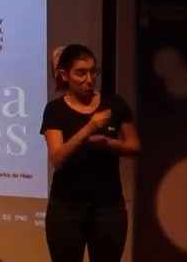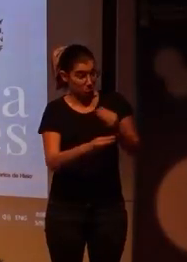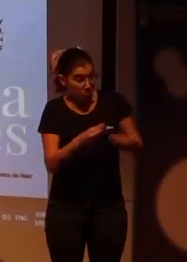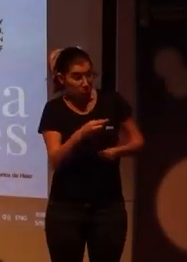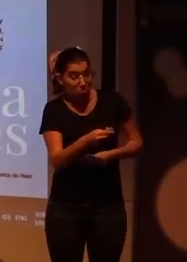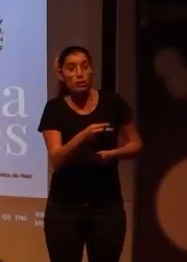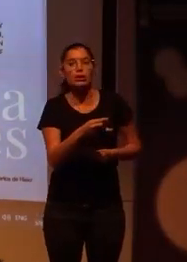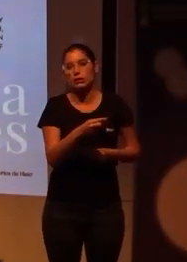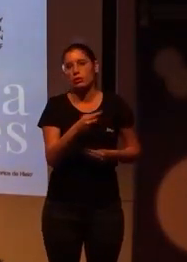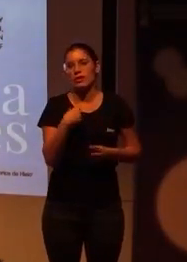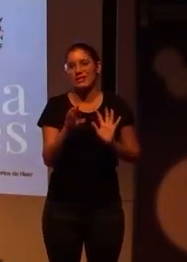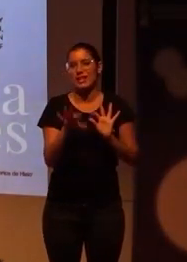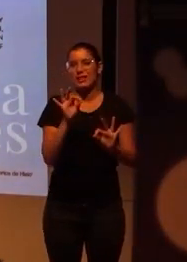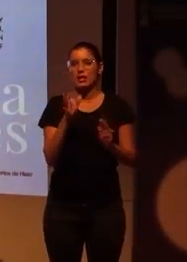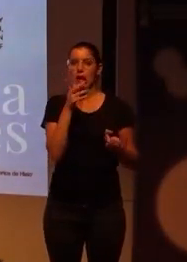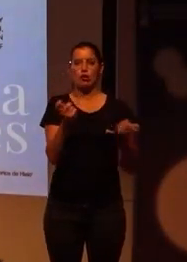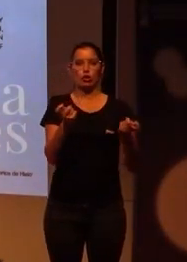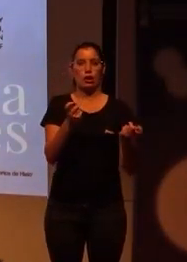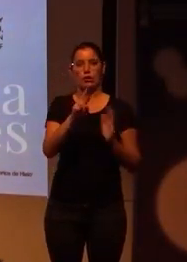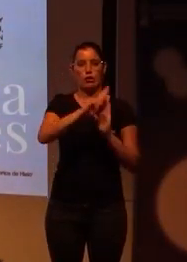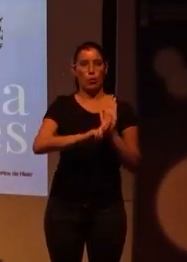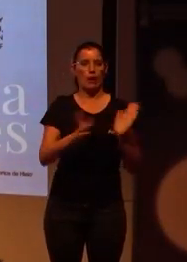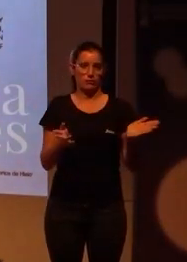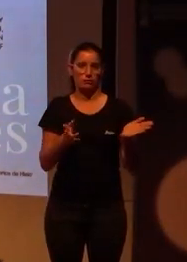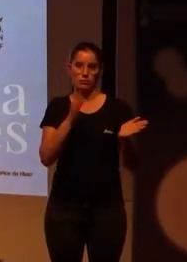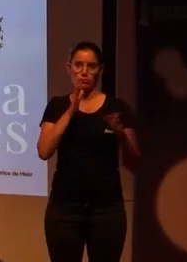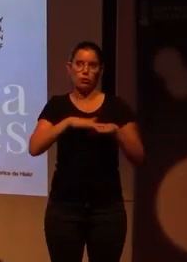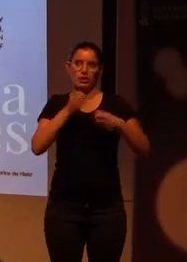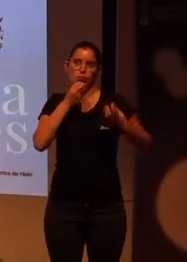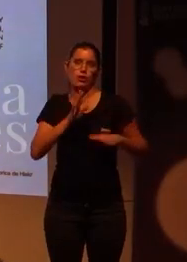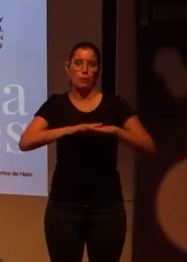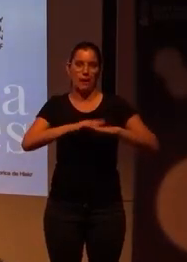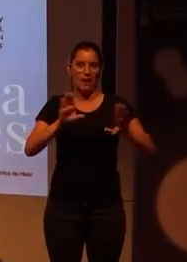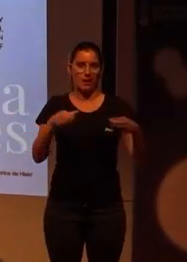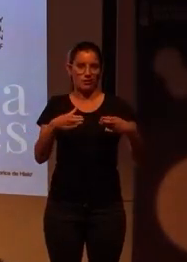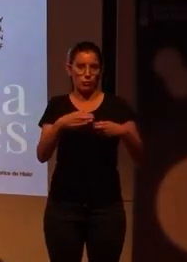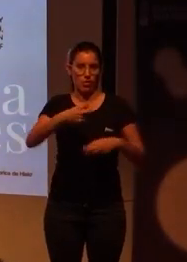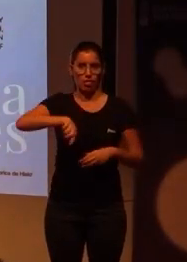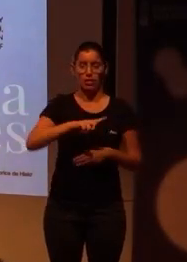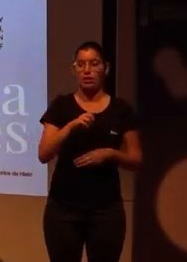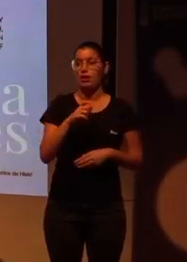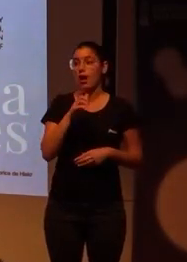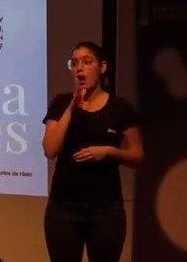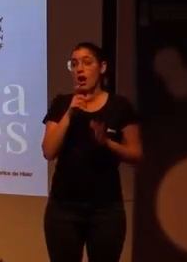and what it decides is how to regularise it, because it is something that is super good for the community. About how it is legally?